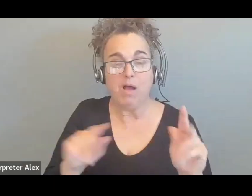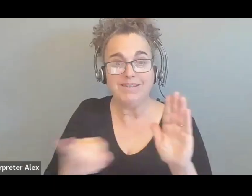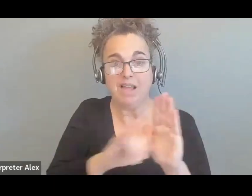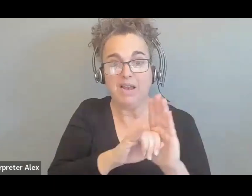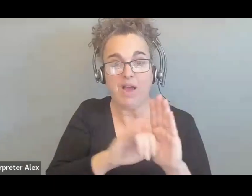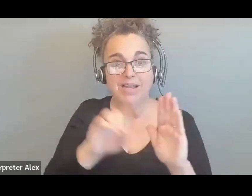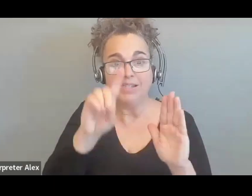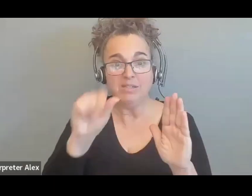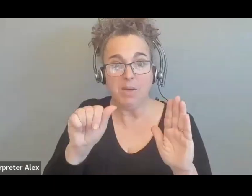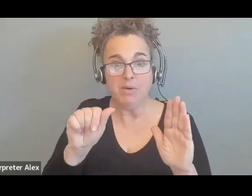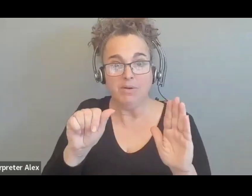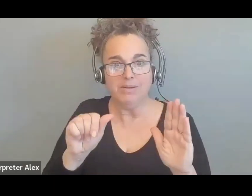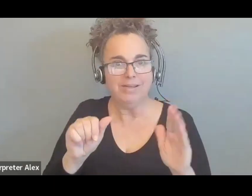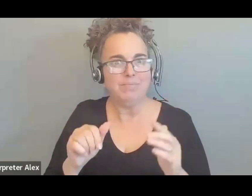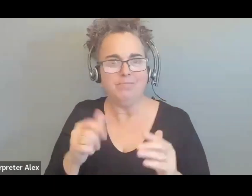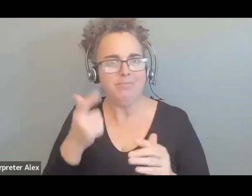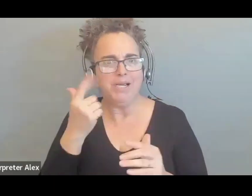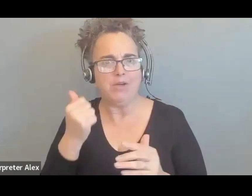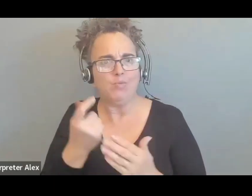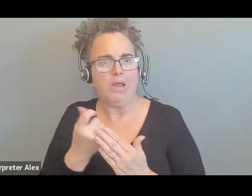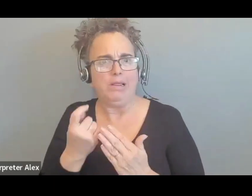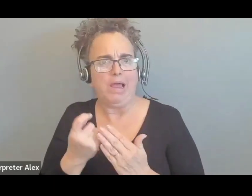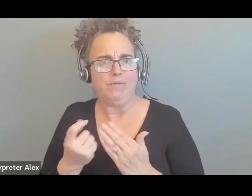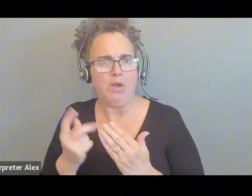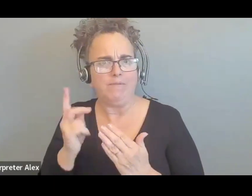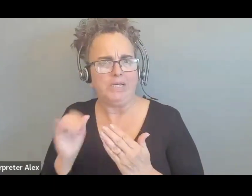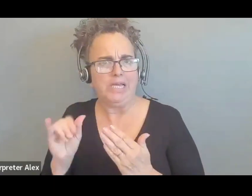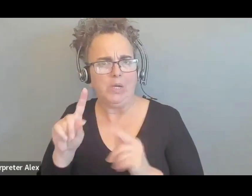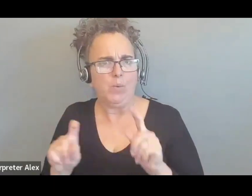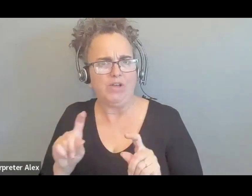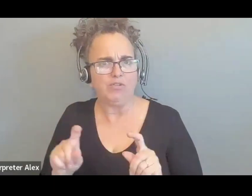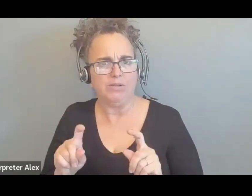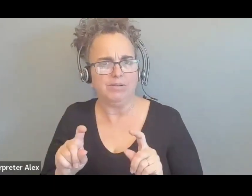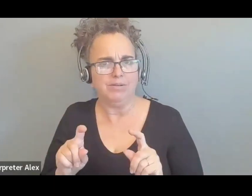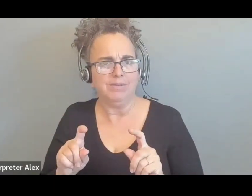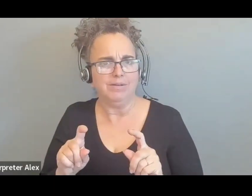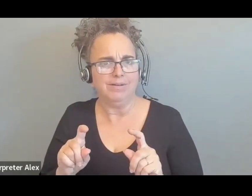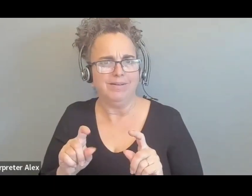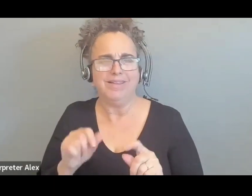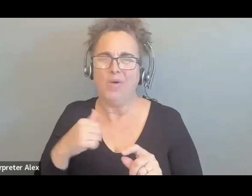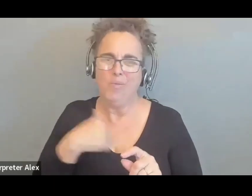And just the fact that we left off key questions meant that we weren't discerning that information.